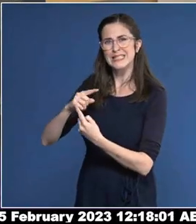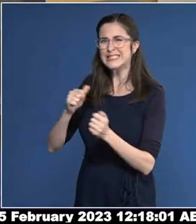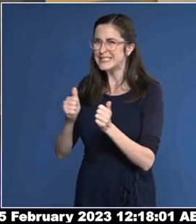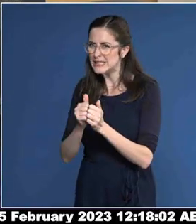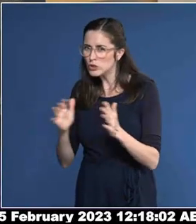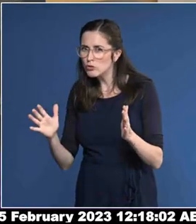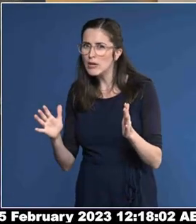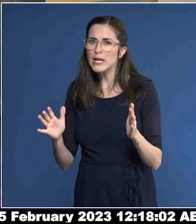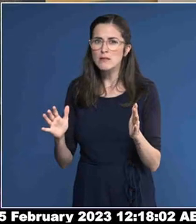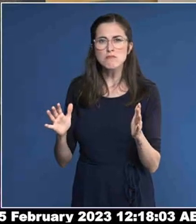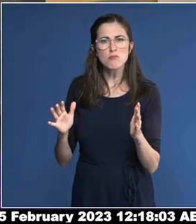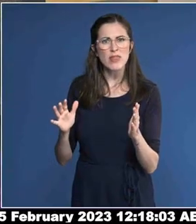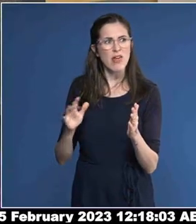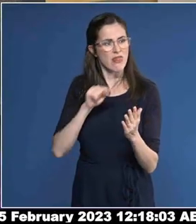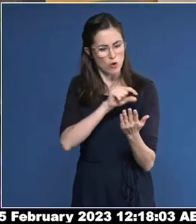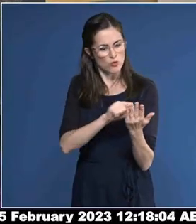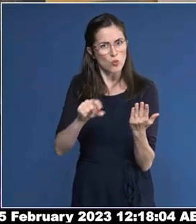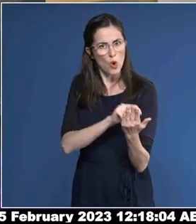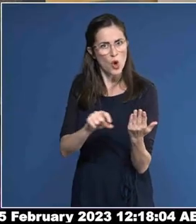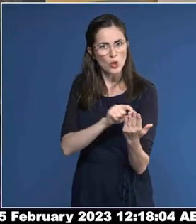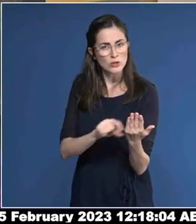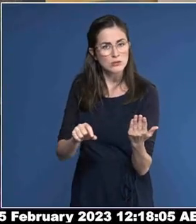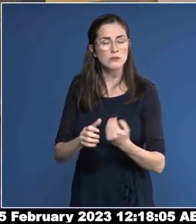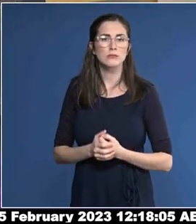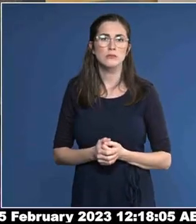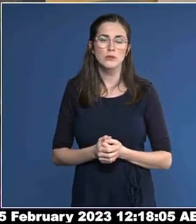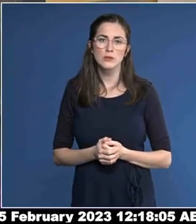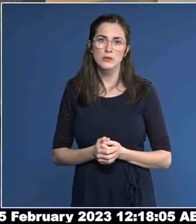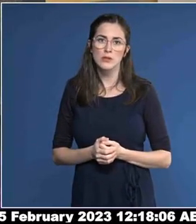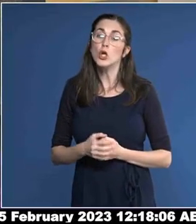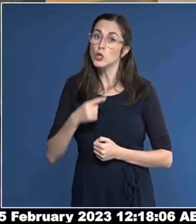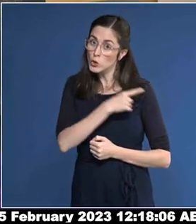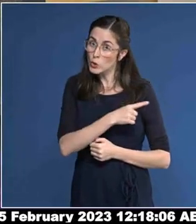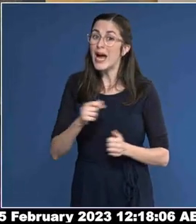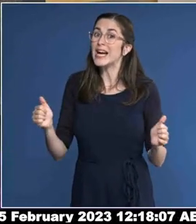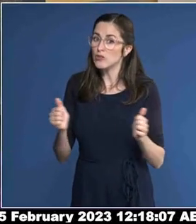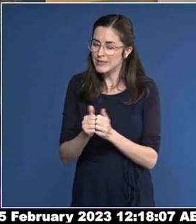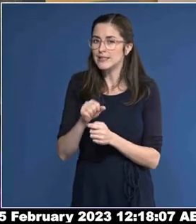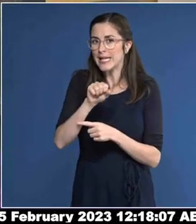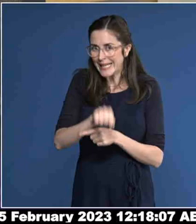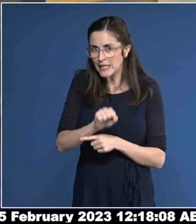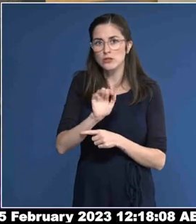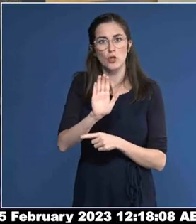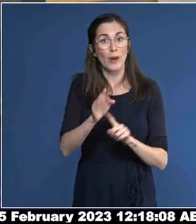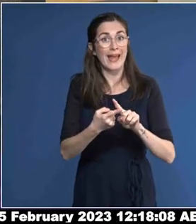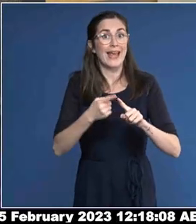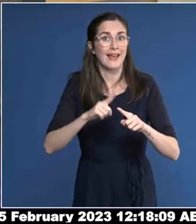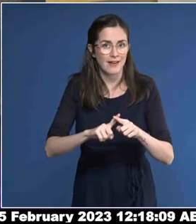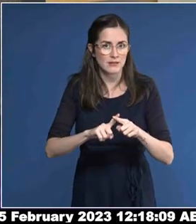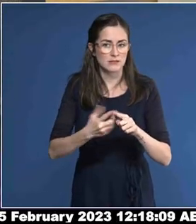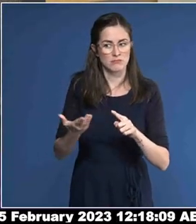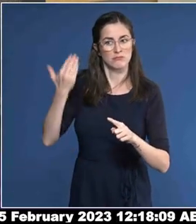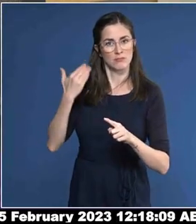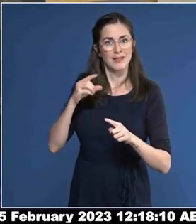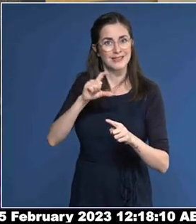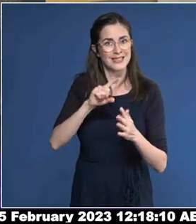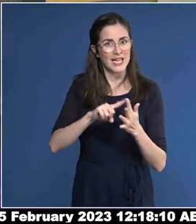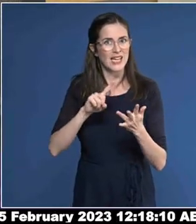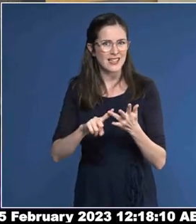it, and Afford accepts that the former CEO was not appropriate - that his